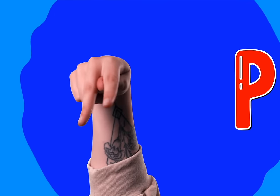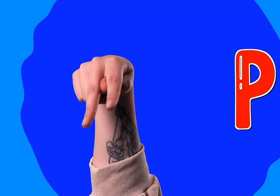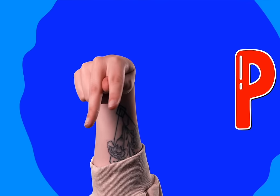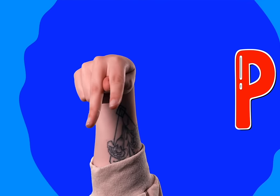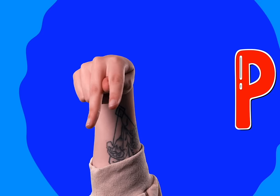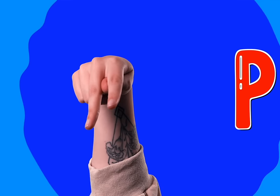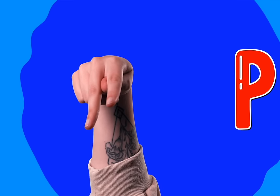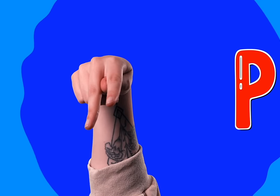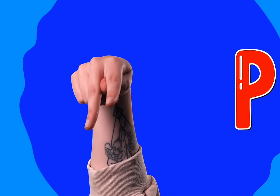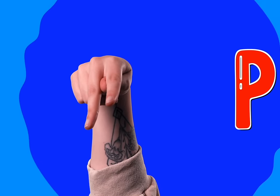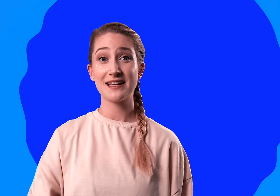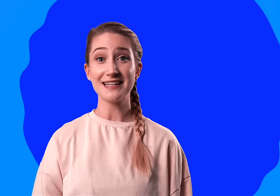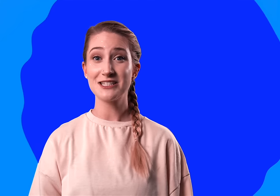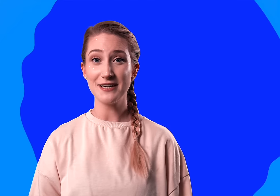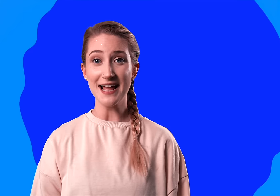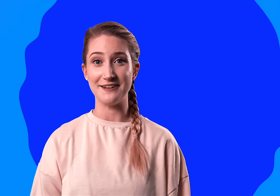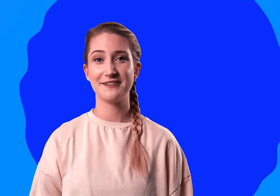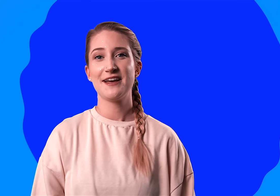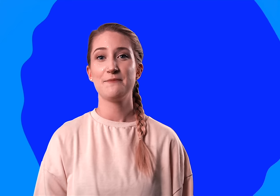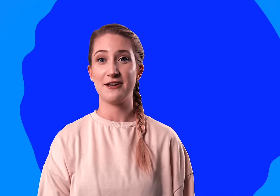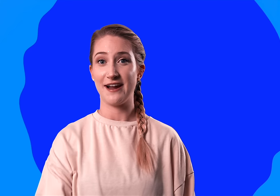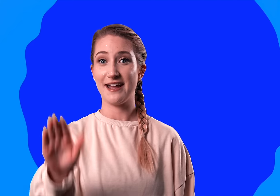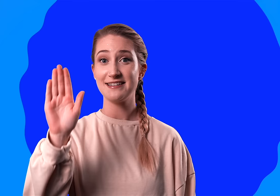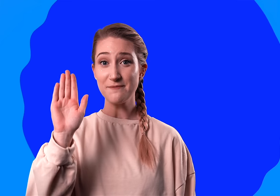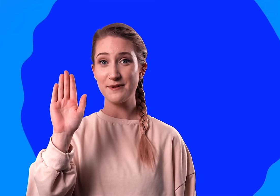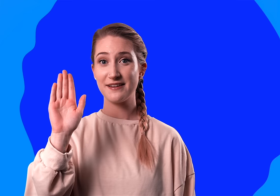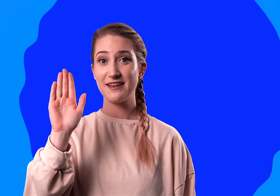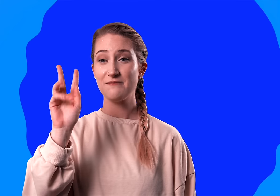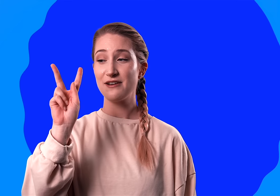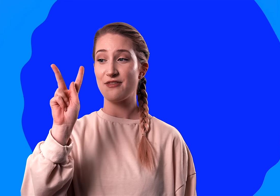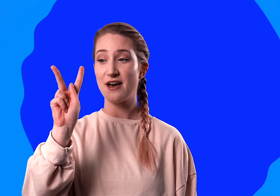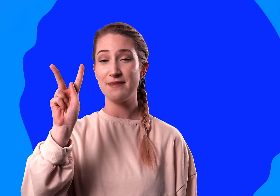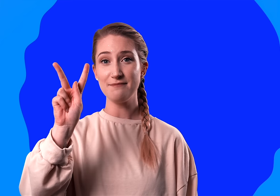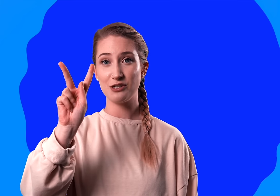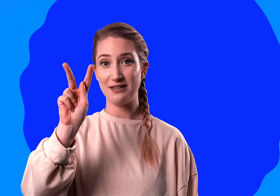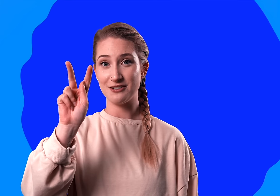P. Let's do it again. Put your hand up, put your thumb in between your